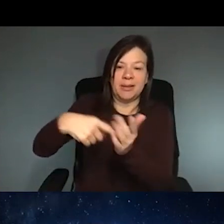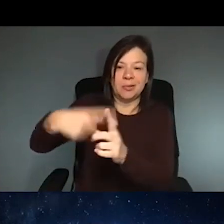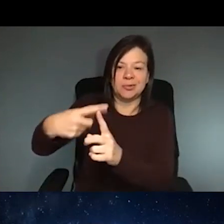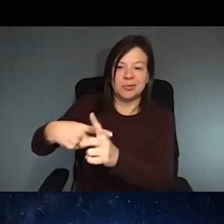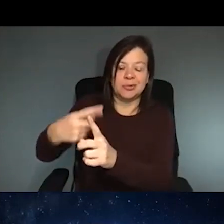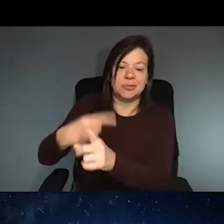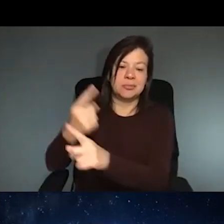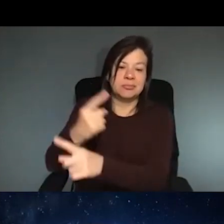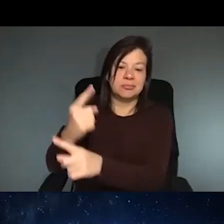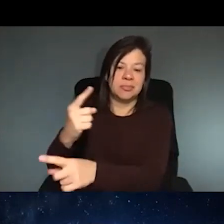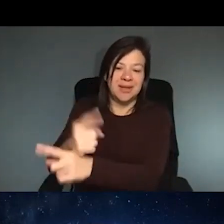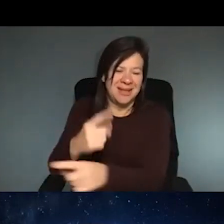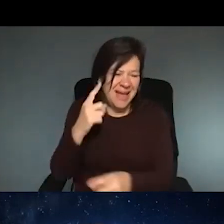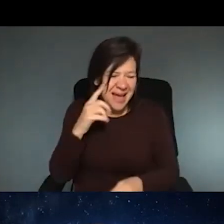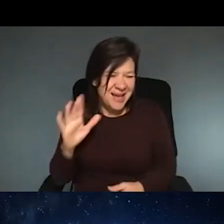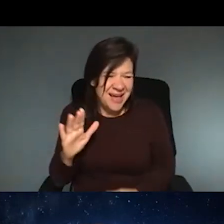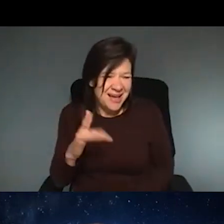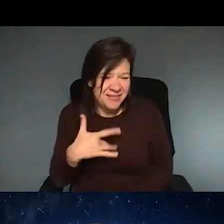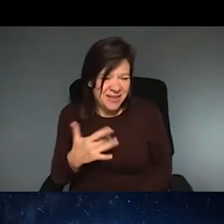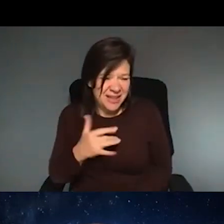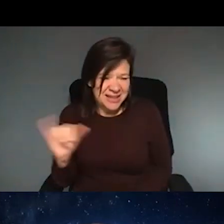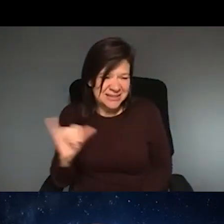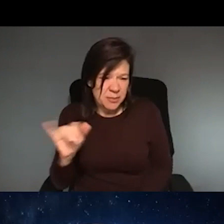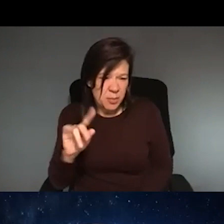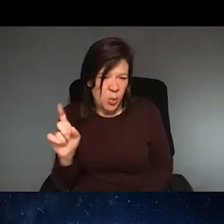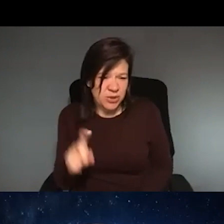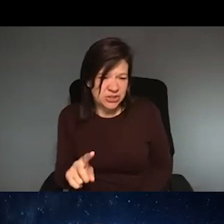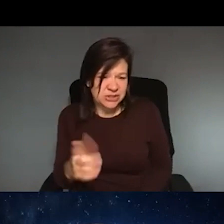MEMBERS ARE BILLED ON REGULAR BASIS.